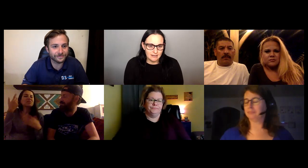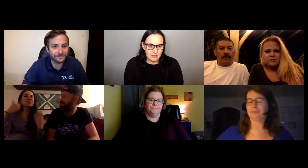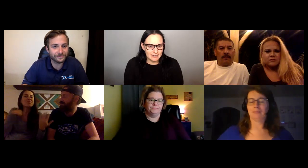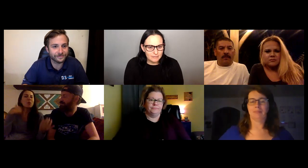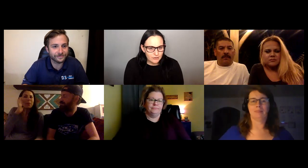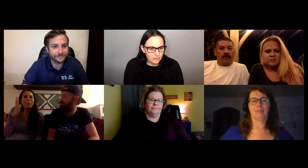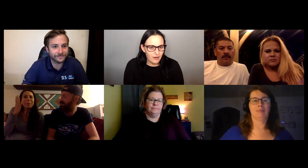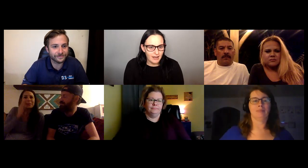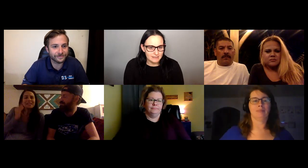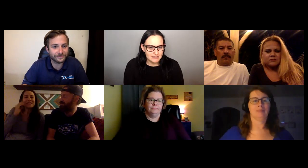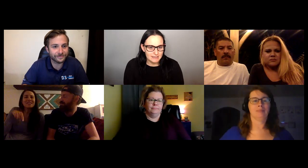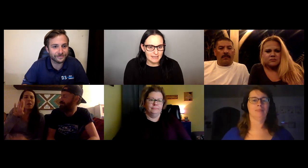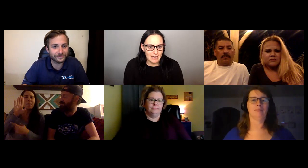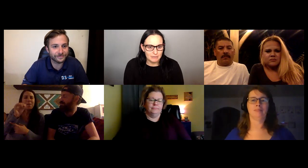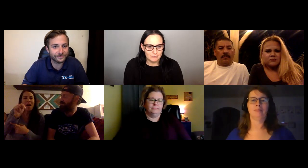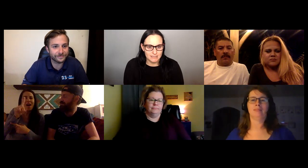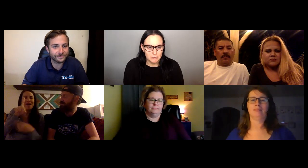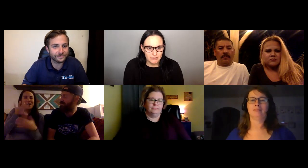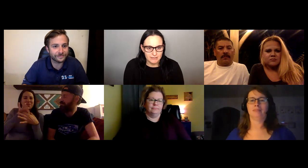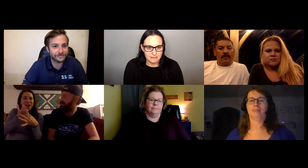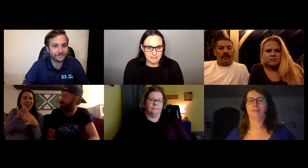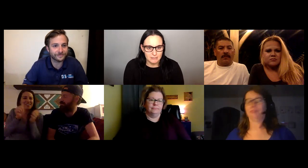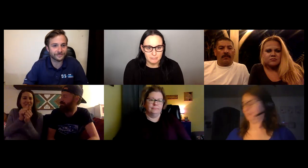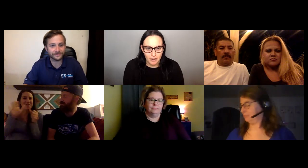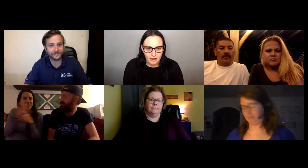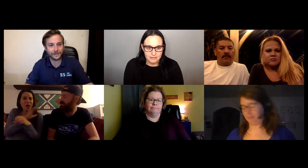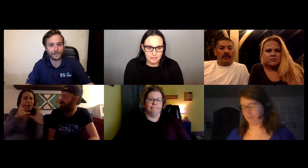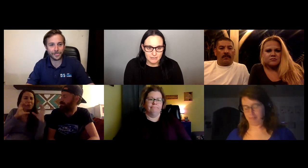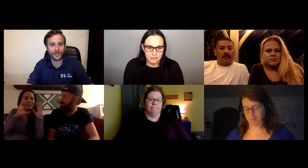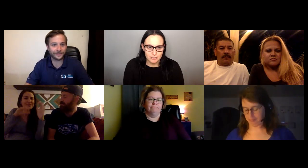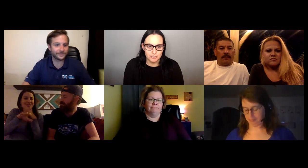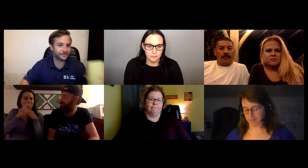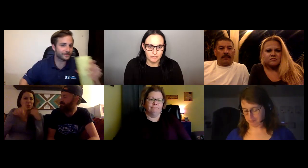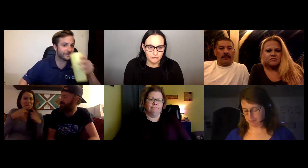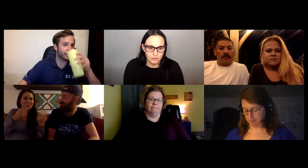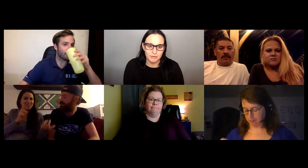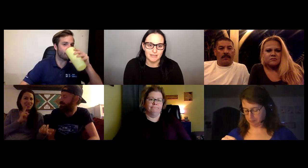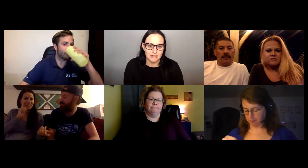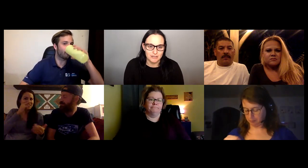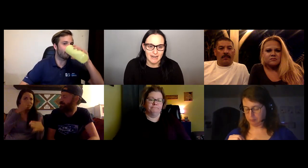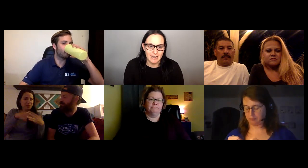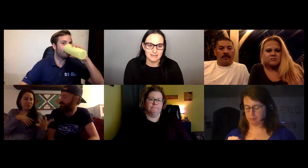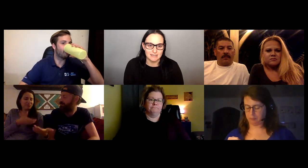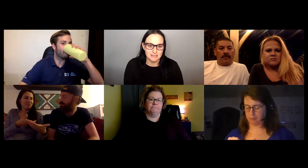i never thought that i would have experienced a bond in a relationship